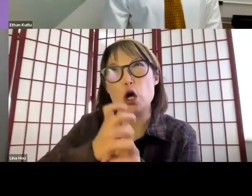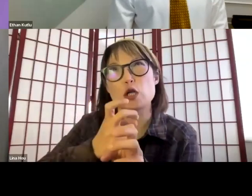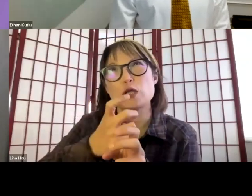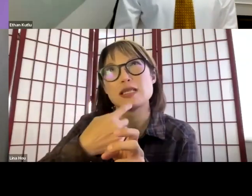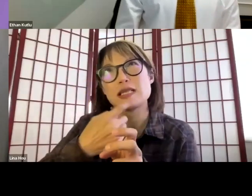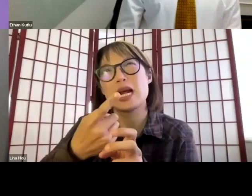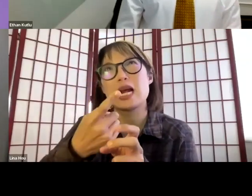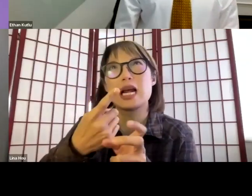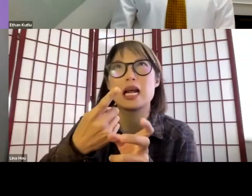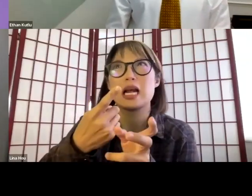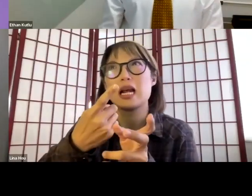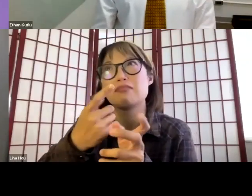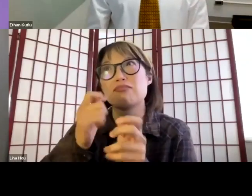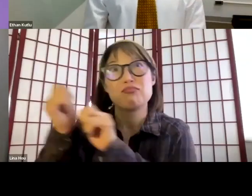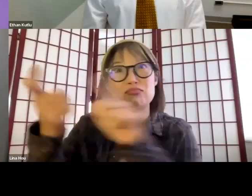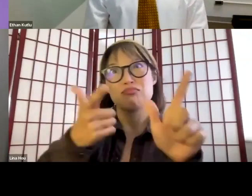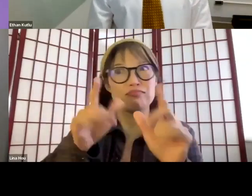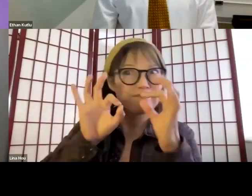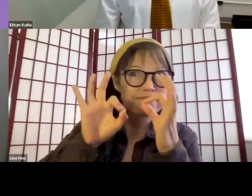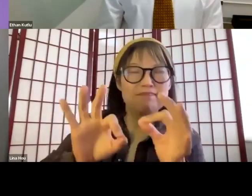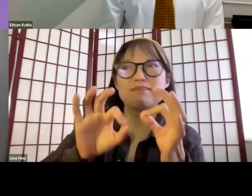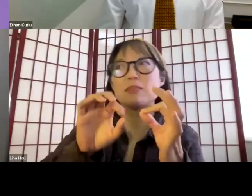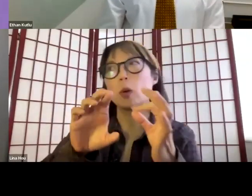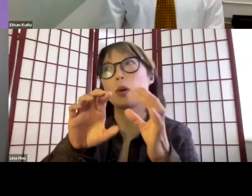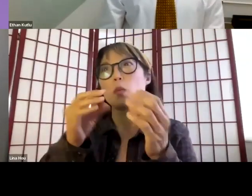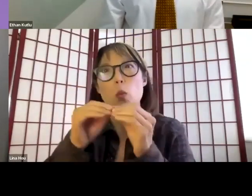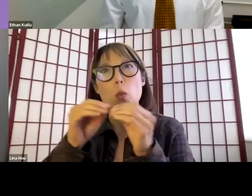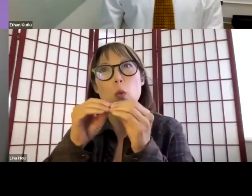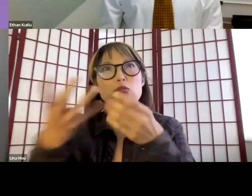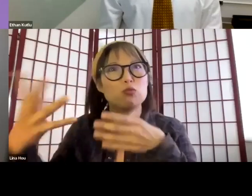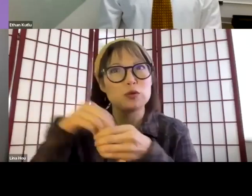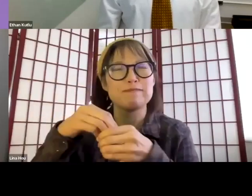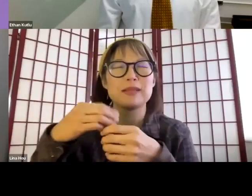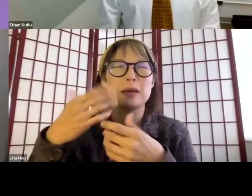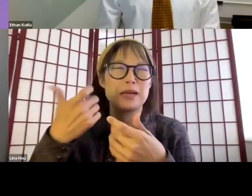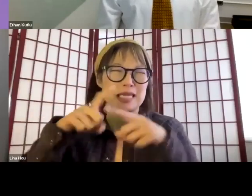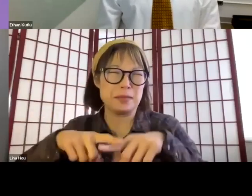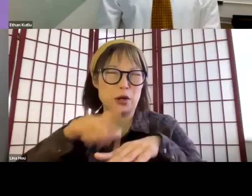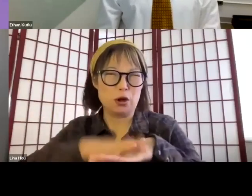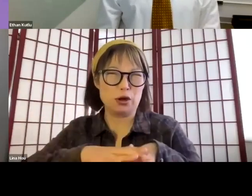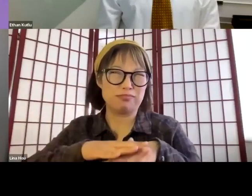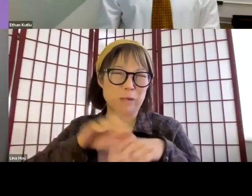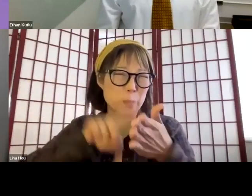Again, however, it's really hard to say. Is it all perfect? Can we be more inclusive?